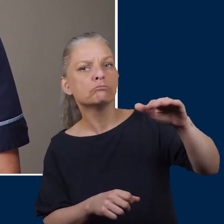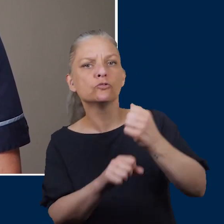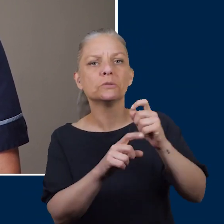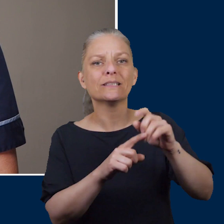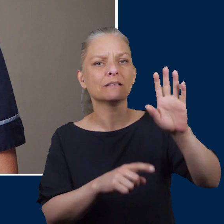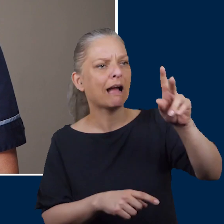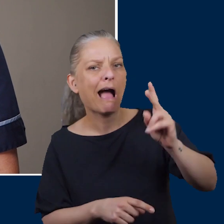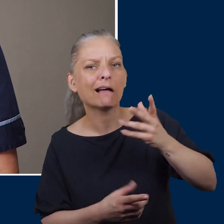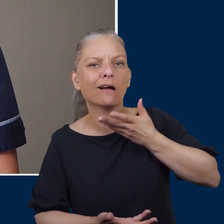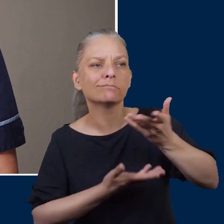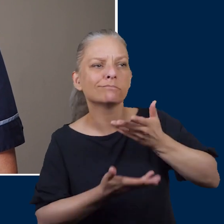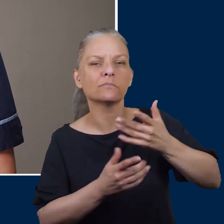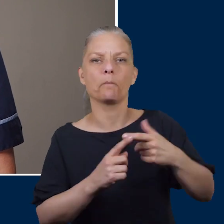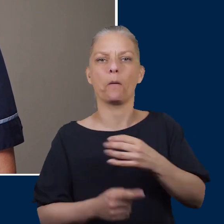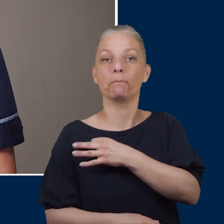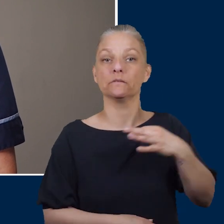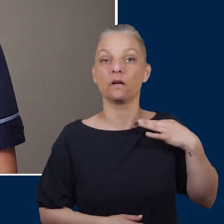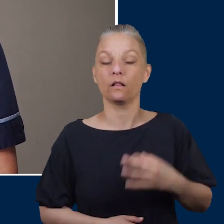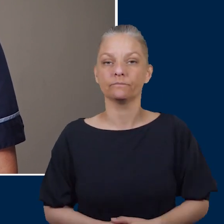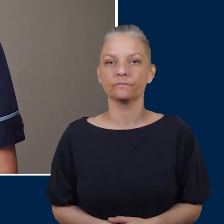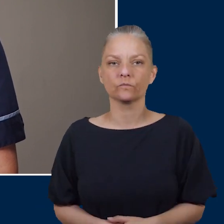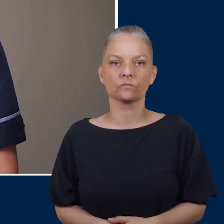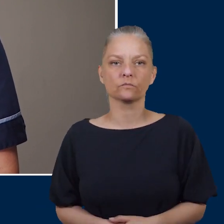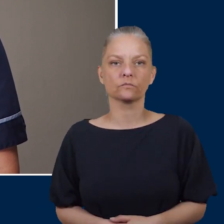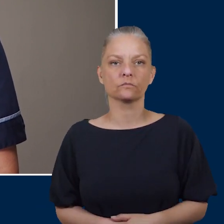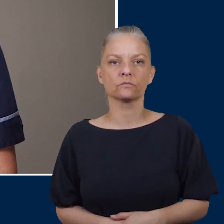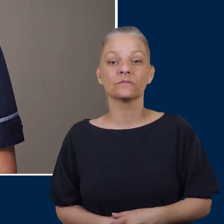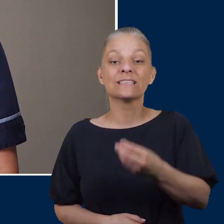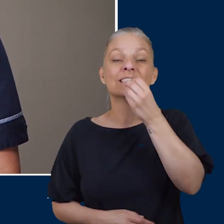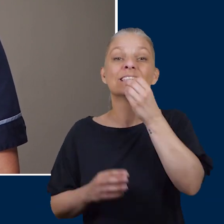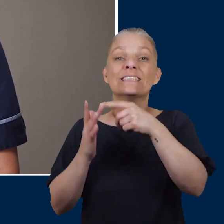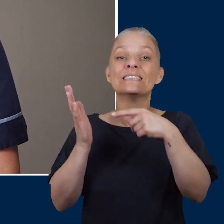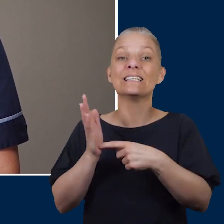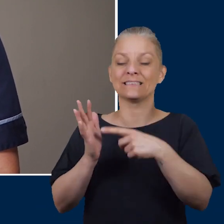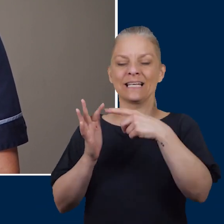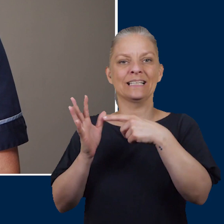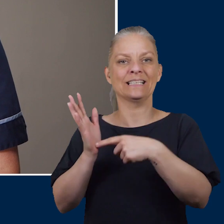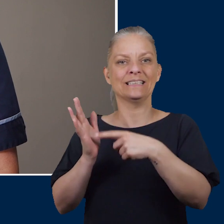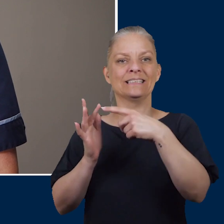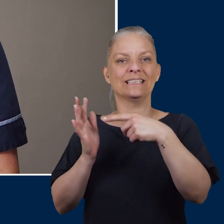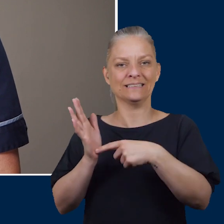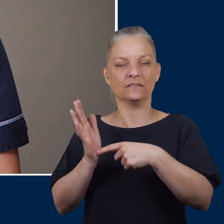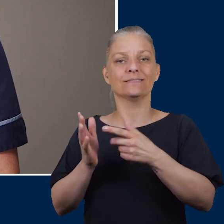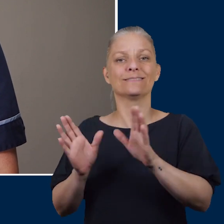initiating medication with you. The eat it section will provide lots more information on healthy